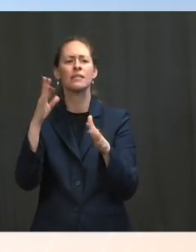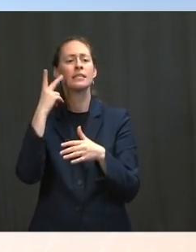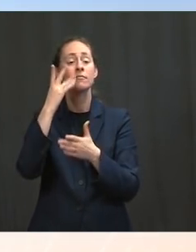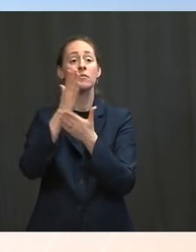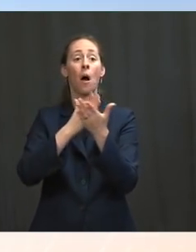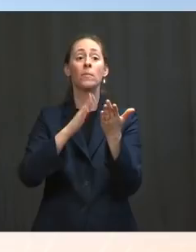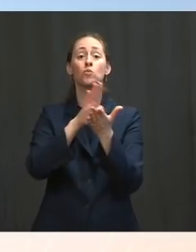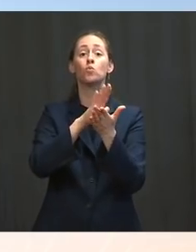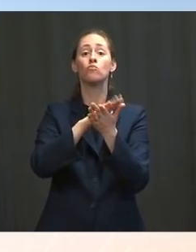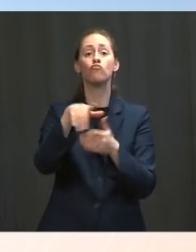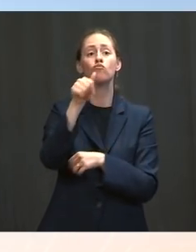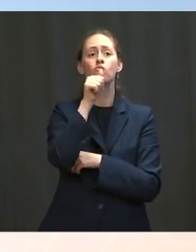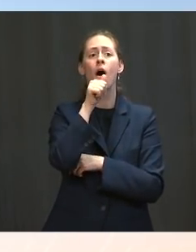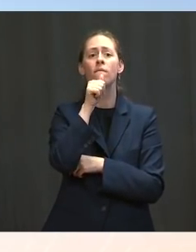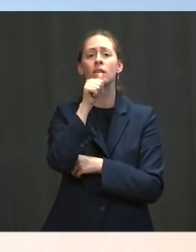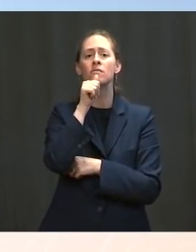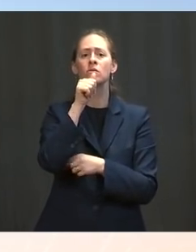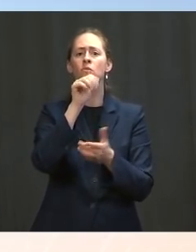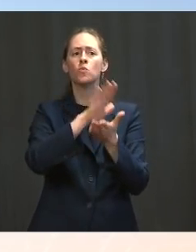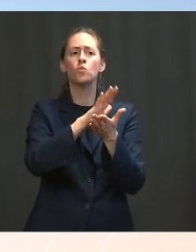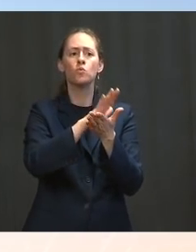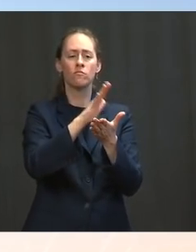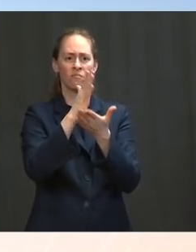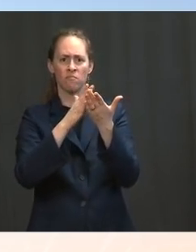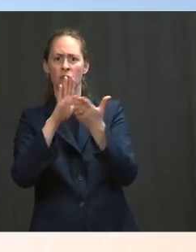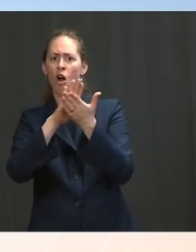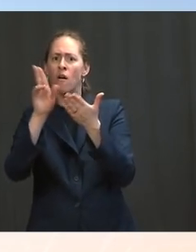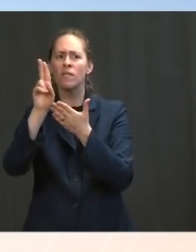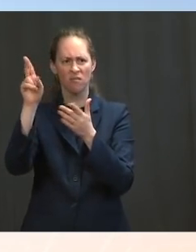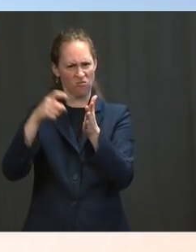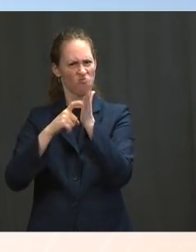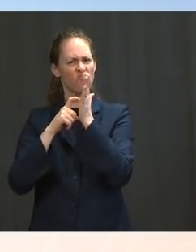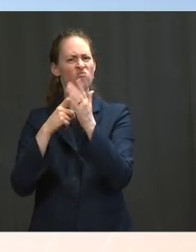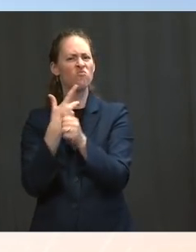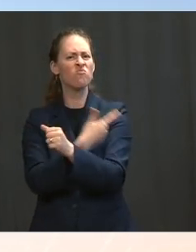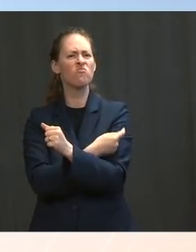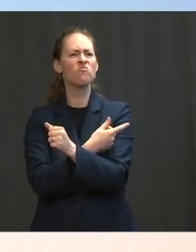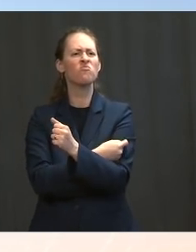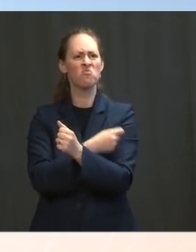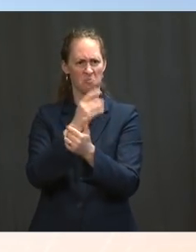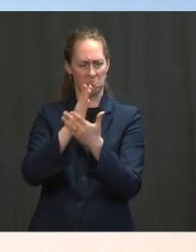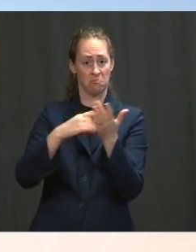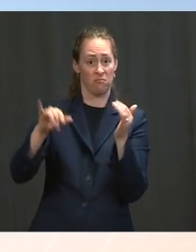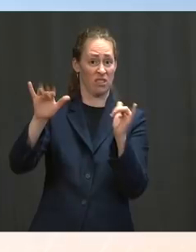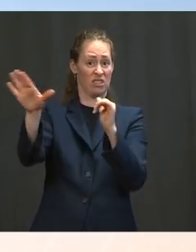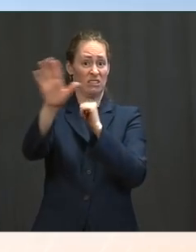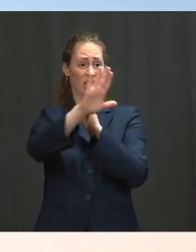others will require and mandate the vaccine. And we leave it up to them to make that decision, as well as employers.